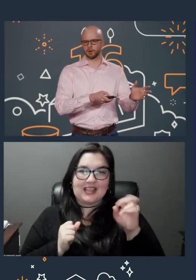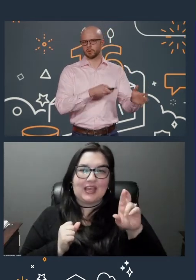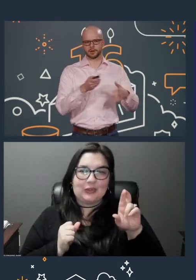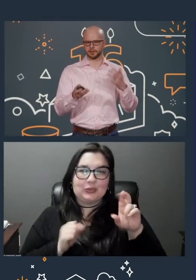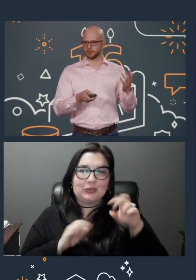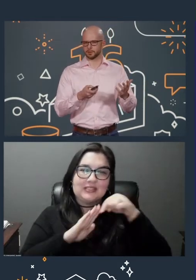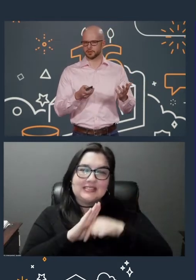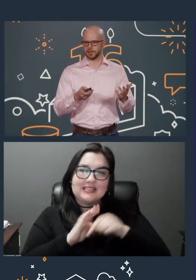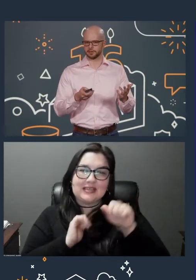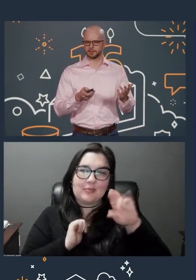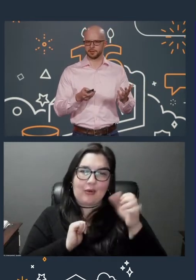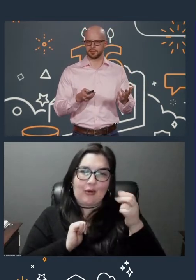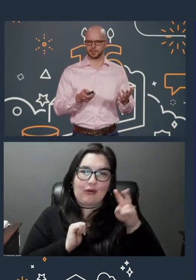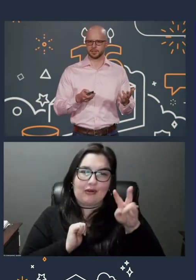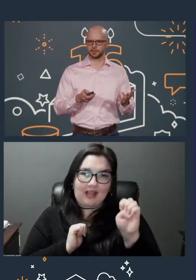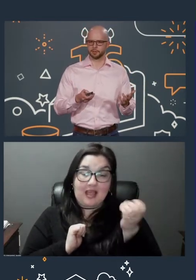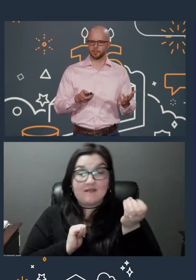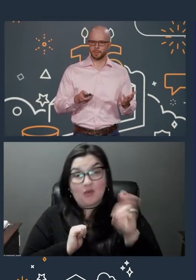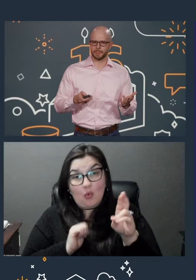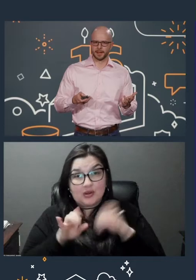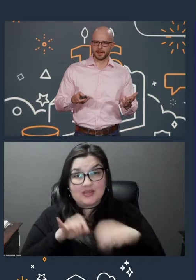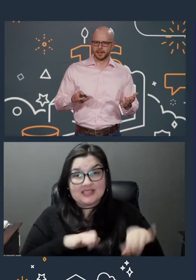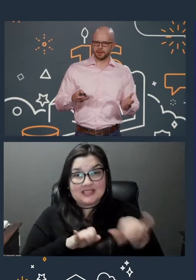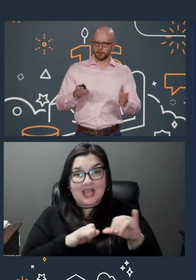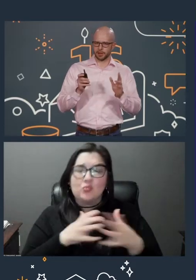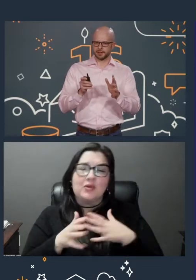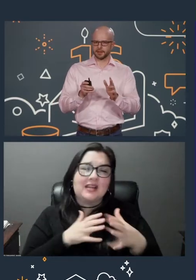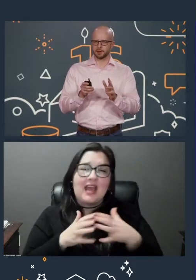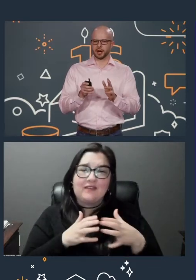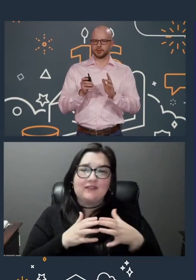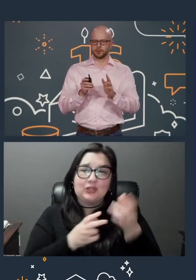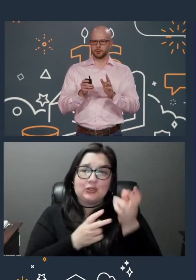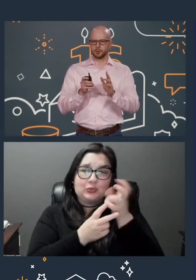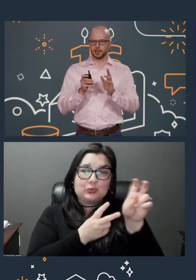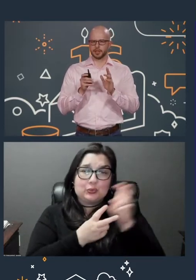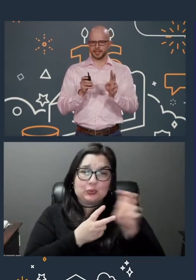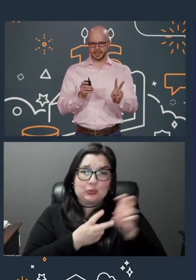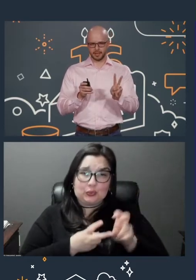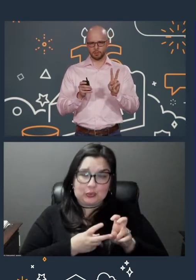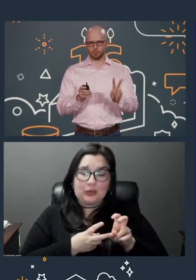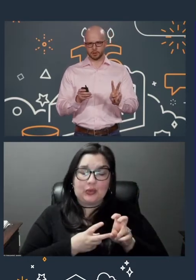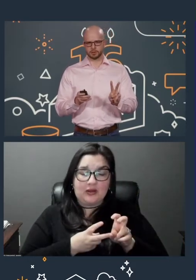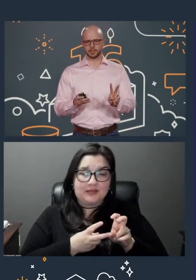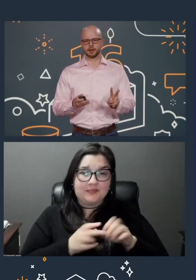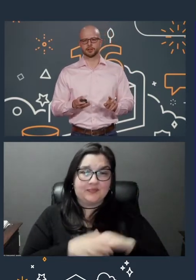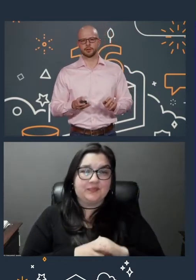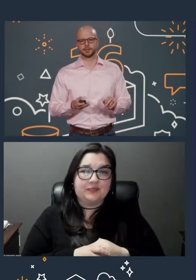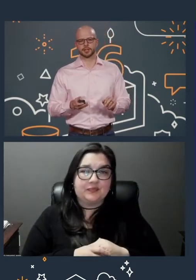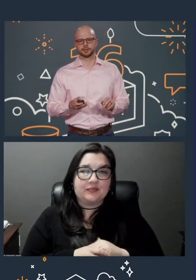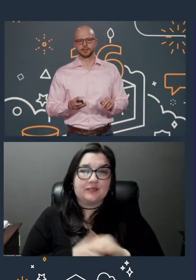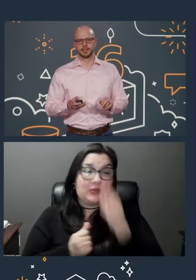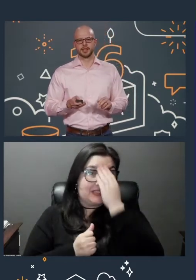or whatever storage class you're transitioning to? Now, I wanna tell you about two key workload characteristics